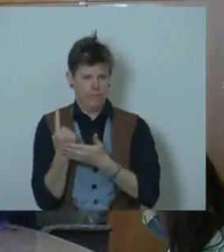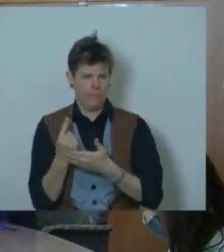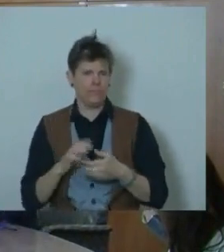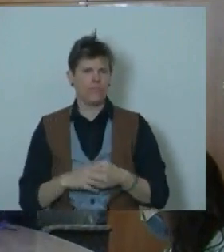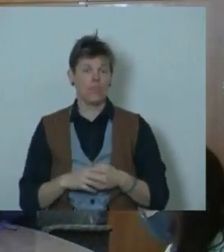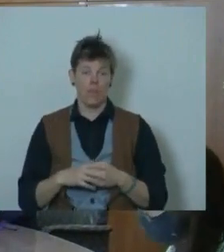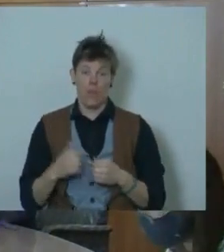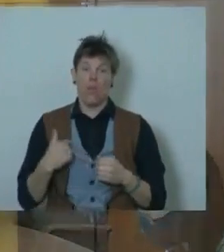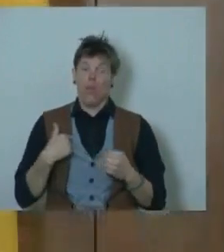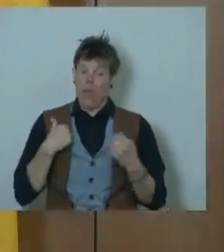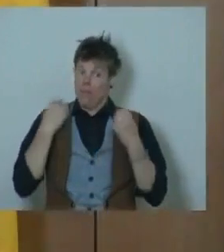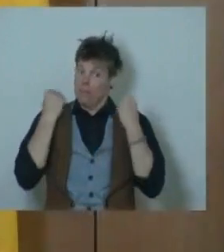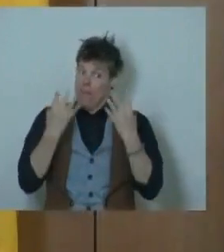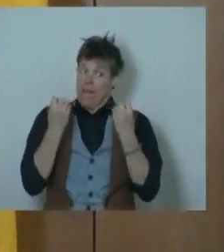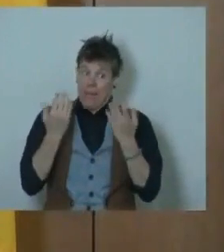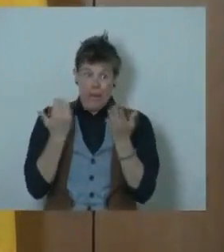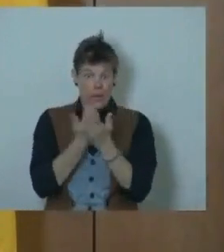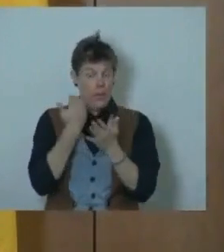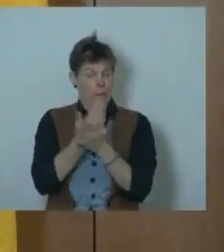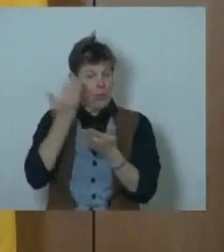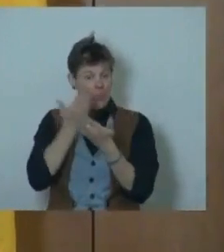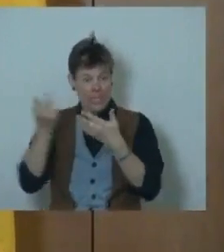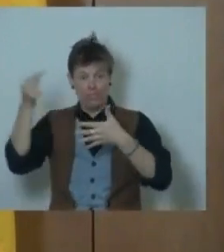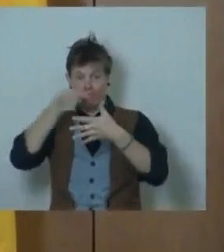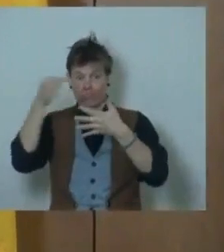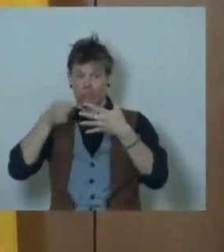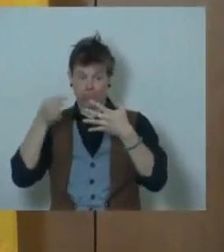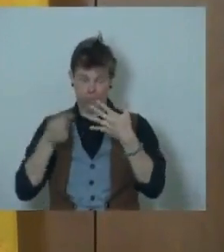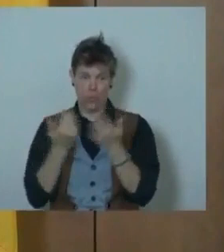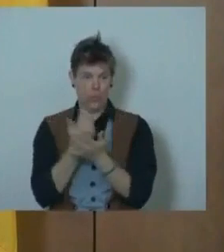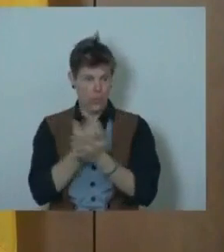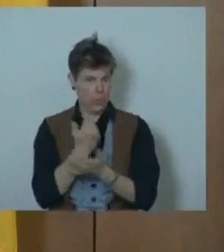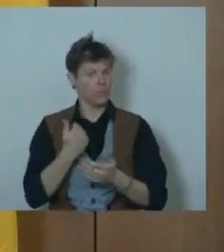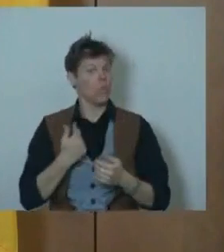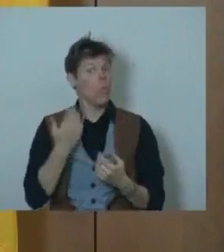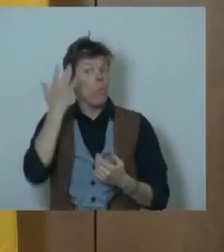TYPICALLY A GIVEN UPDATE ABOUT WHAT HAS BEEN ACCOMPLISHED IN THE WEEK.